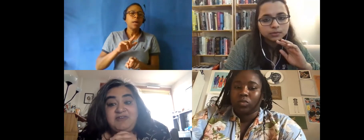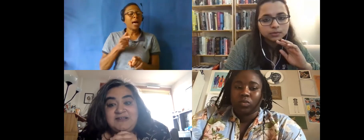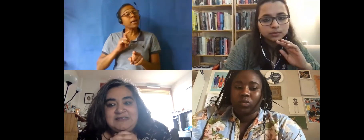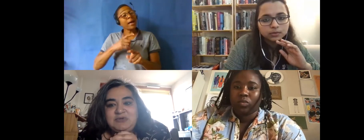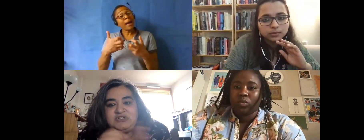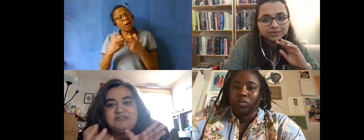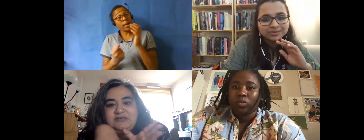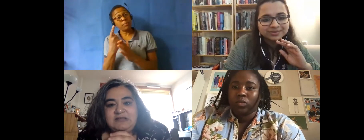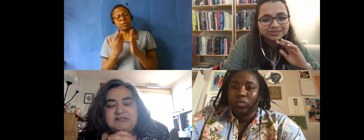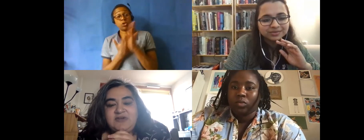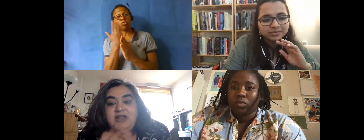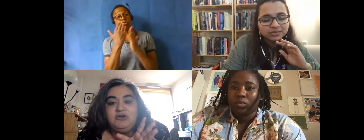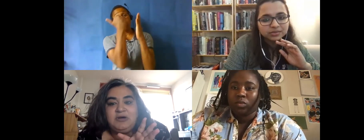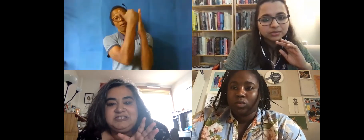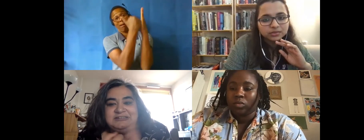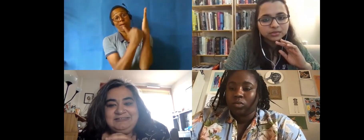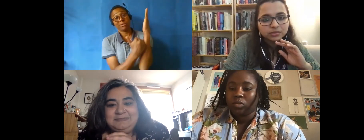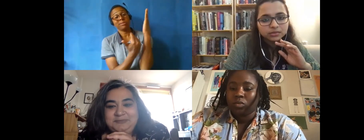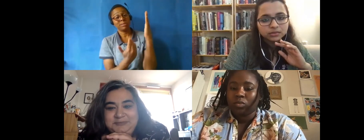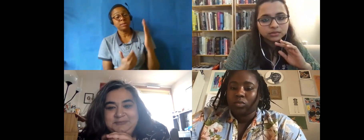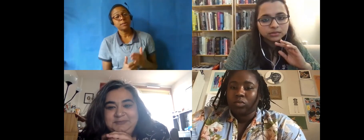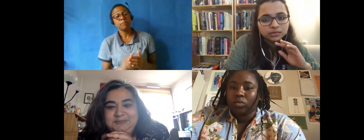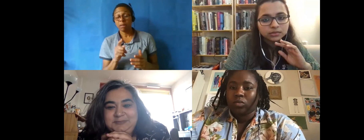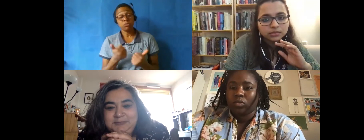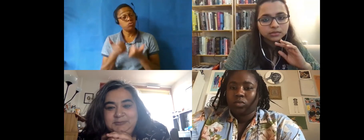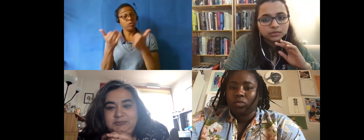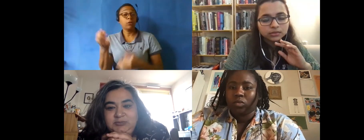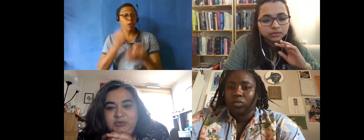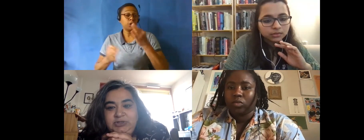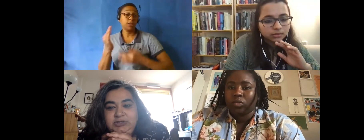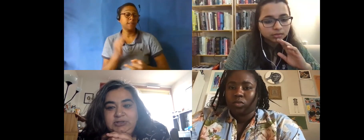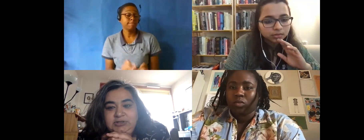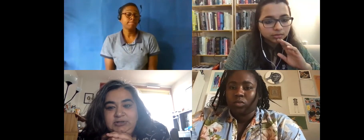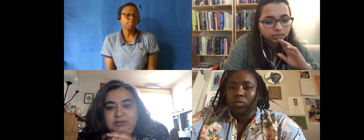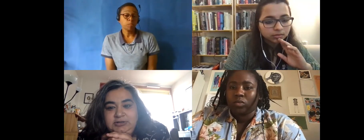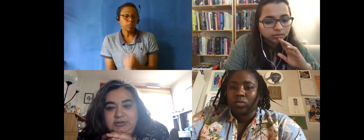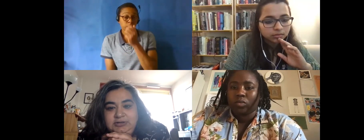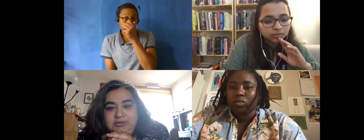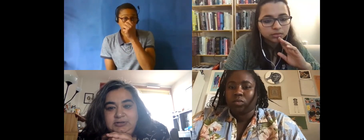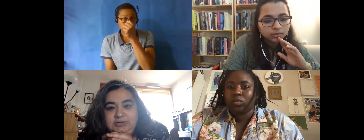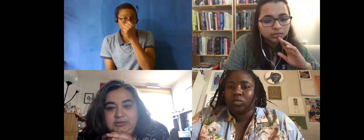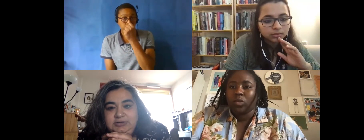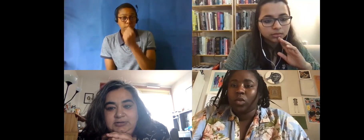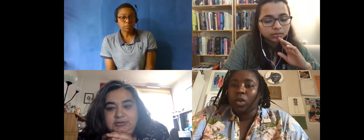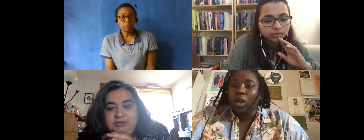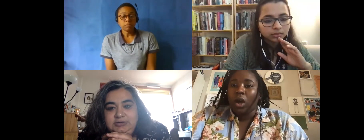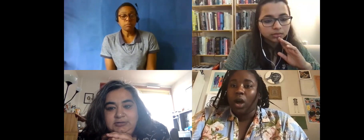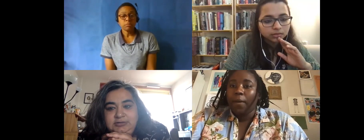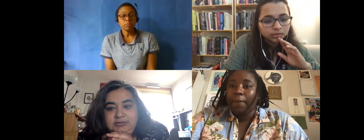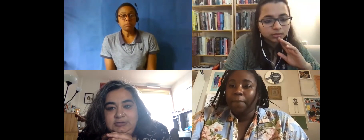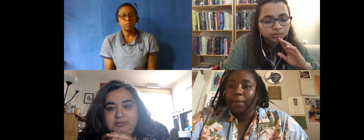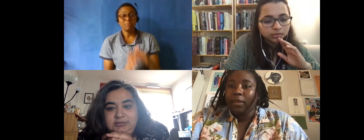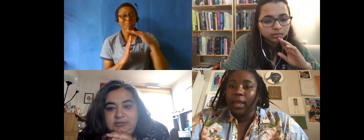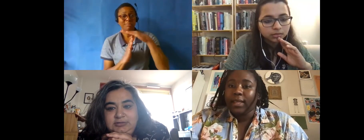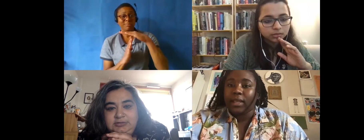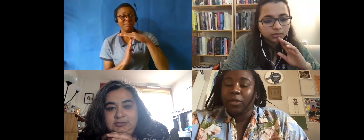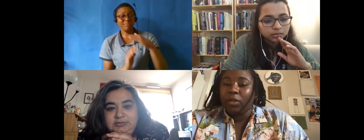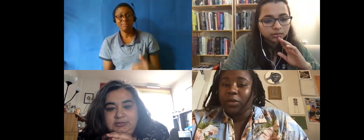answer but just that's a really good question. Um yes I thought that was a